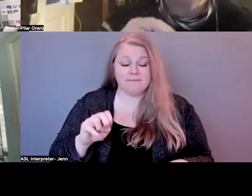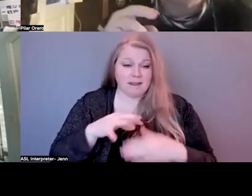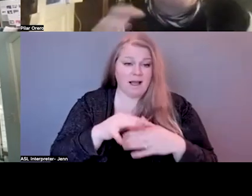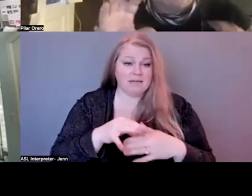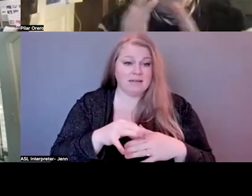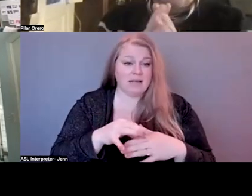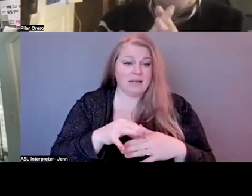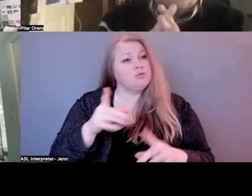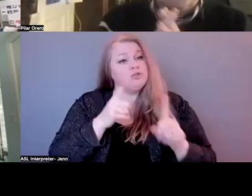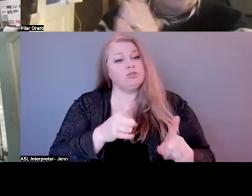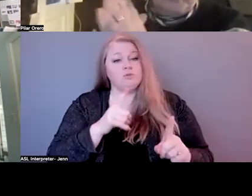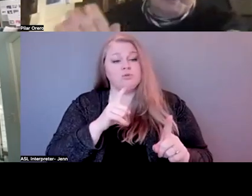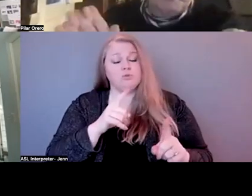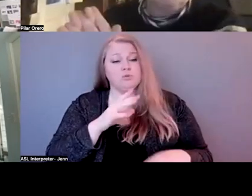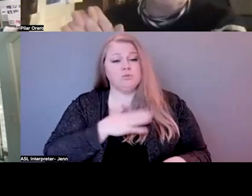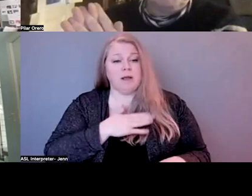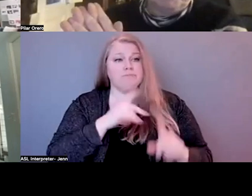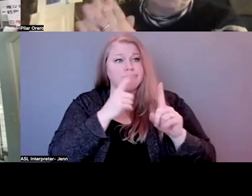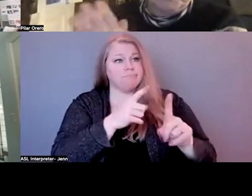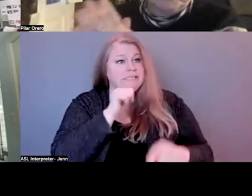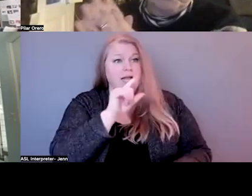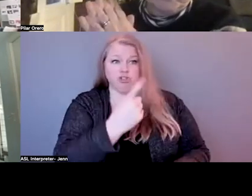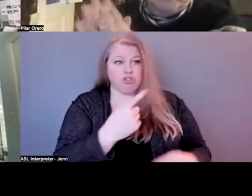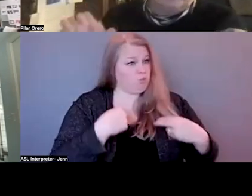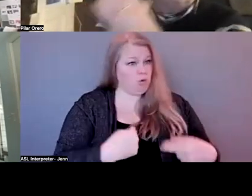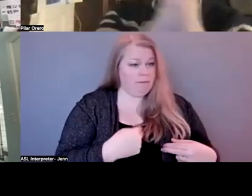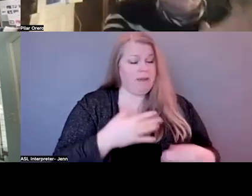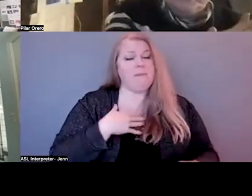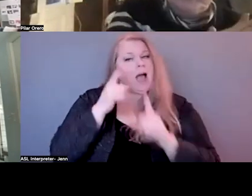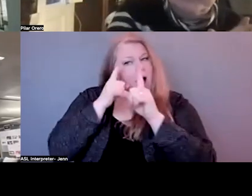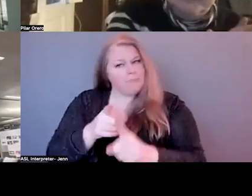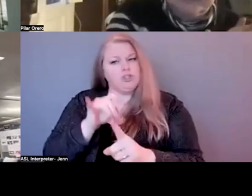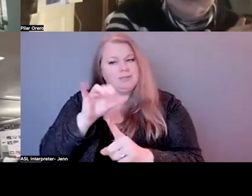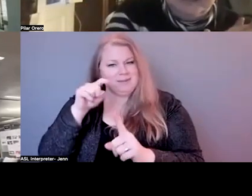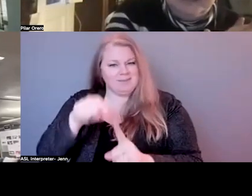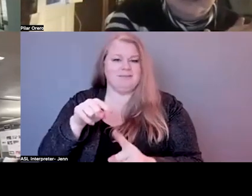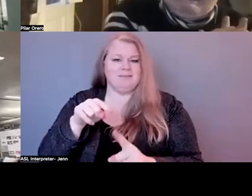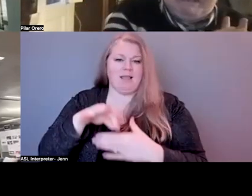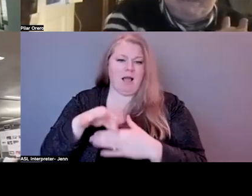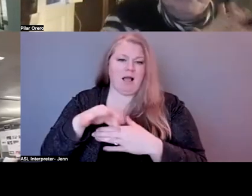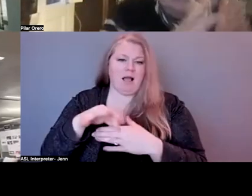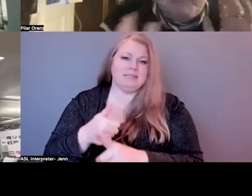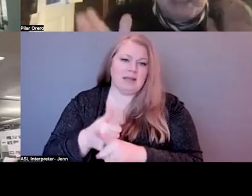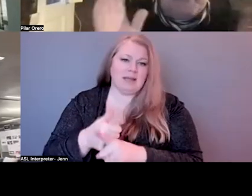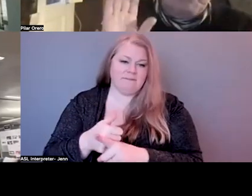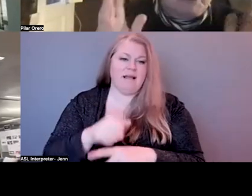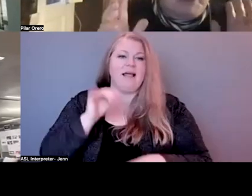My object of the of the study is not the human. My object of the study is the content, which is a bit different than everybody else than